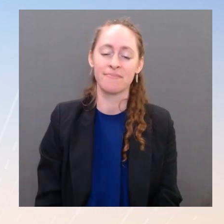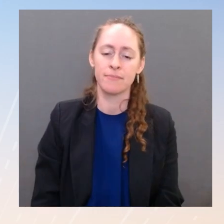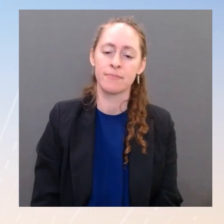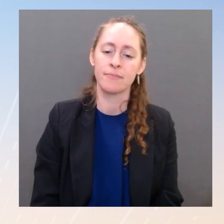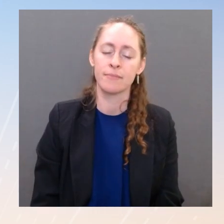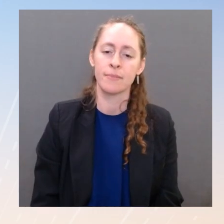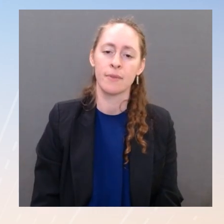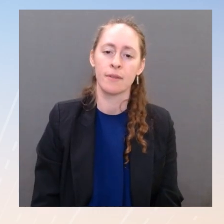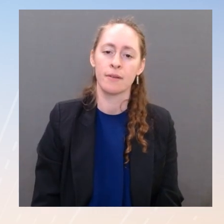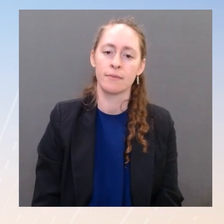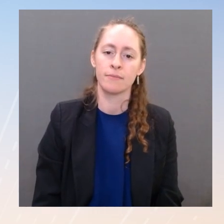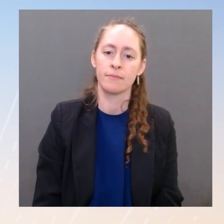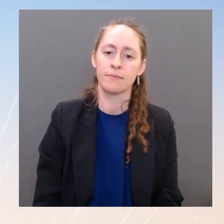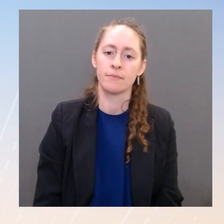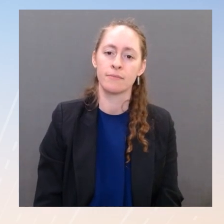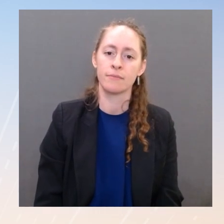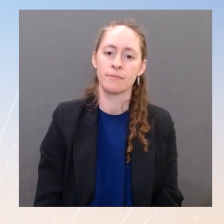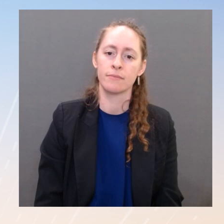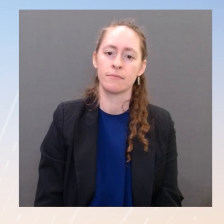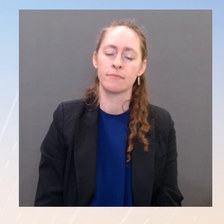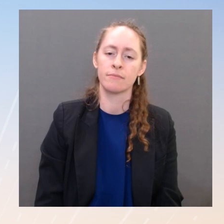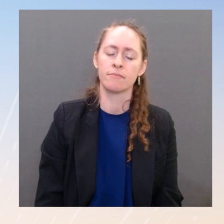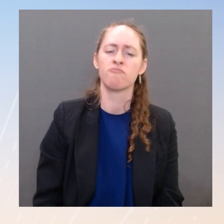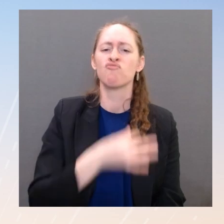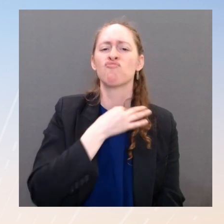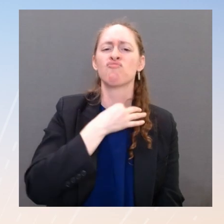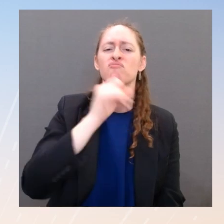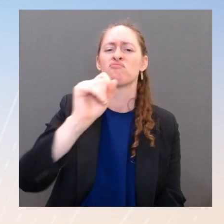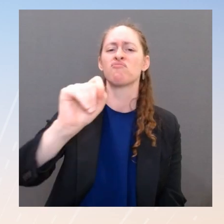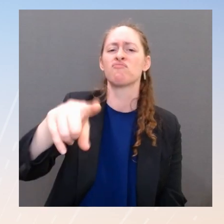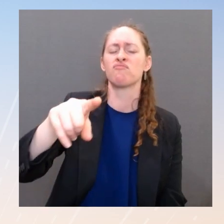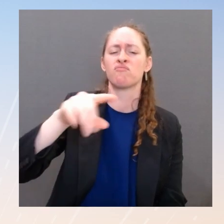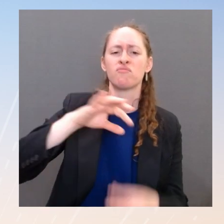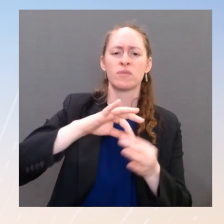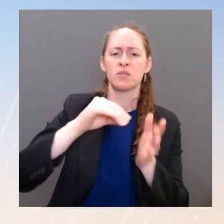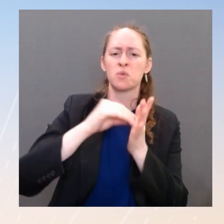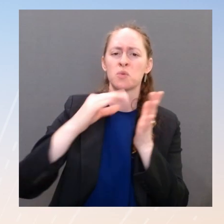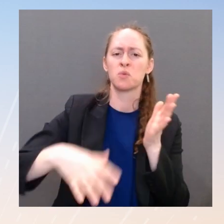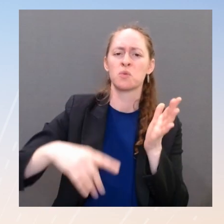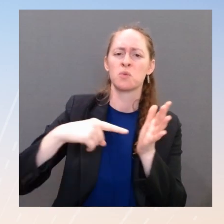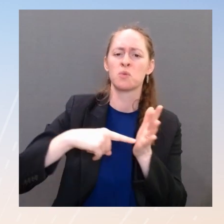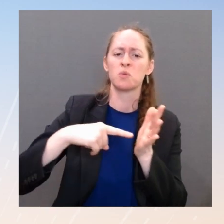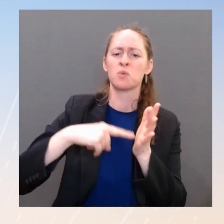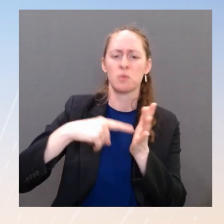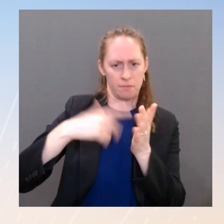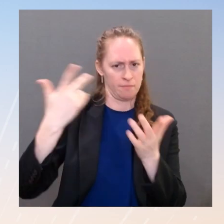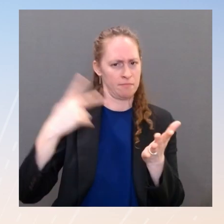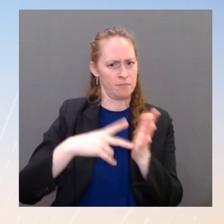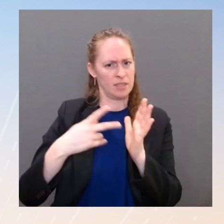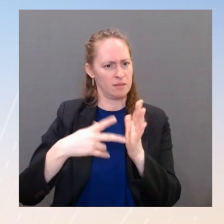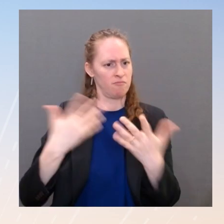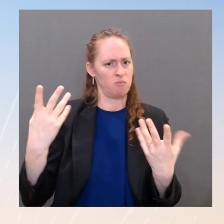on erasing some student debt by the end of August" to making a decision "in the next couple weeks"?